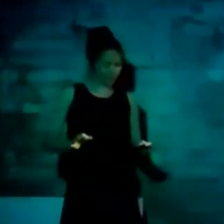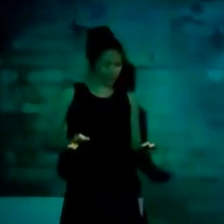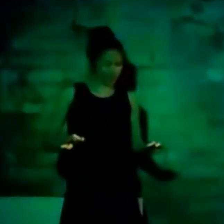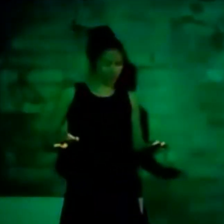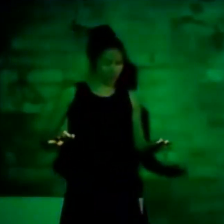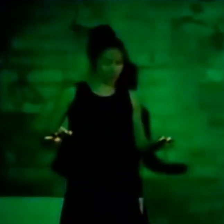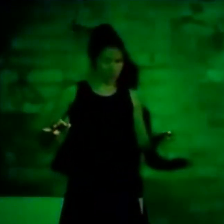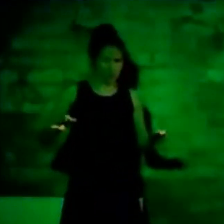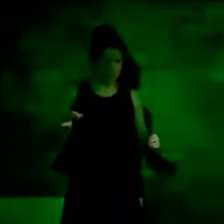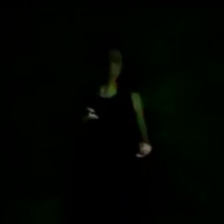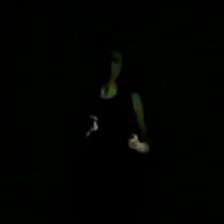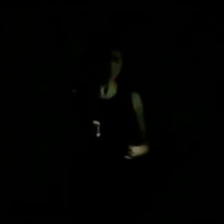MUFFLED SOUNDS